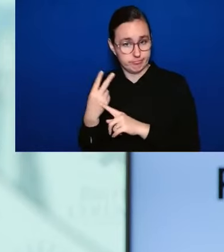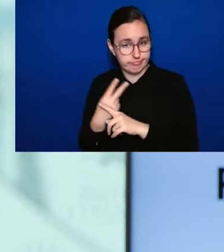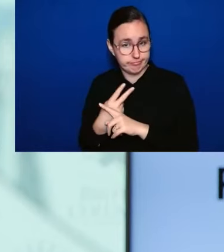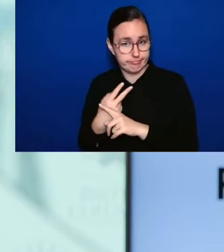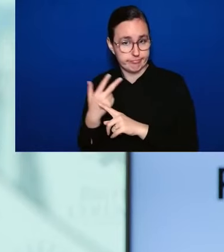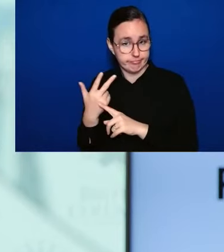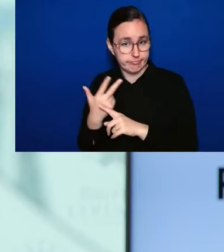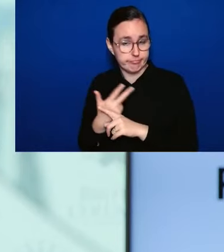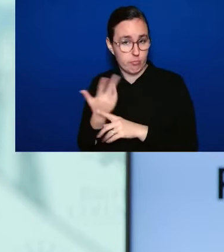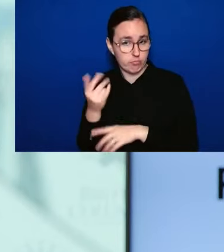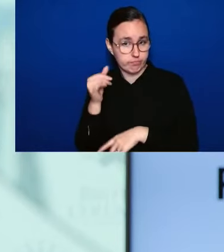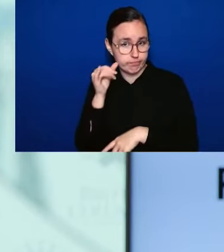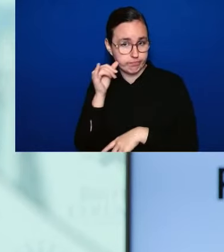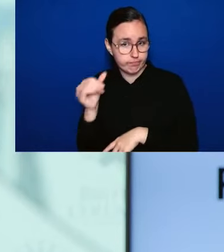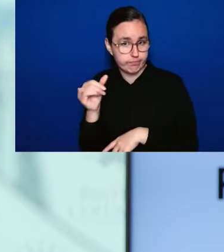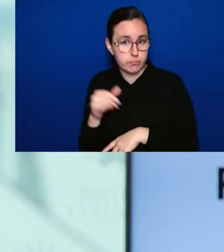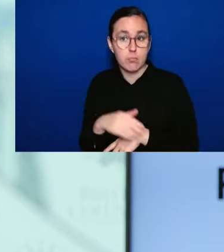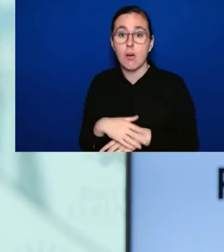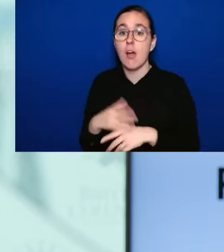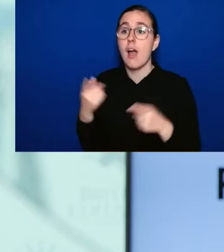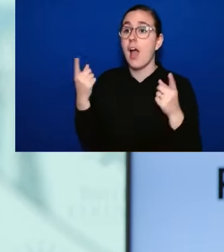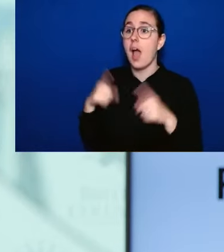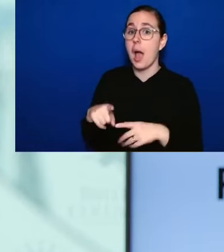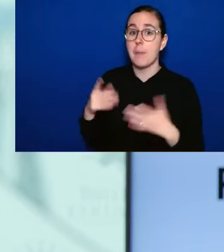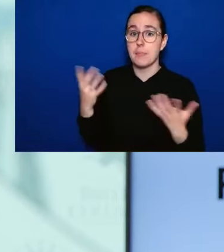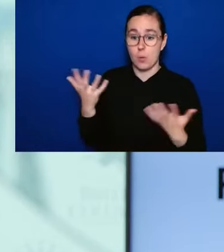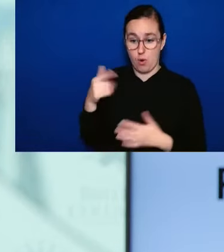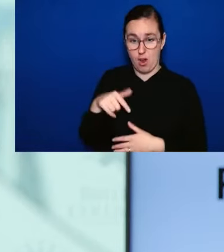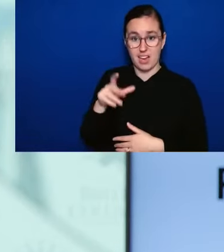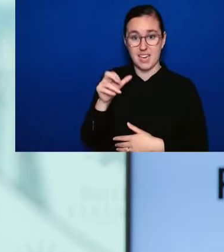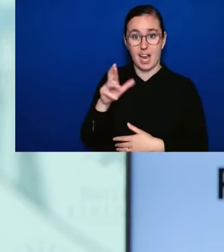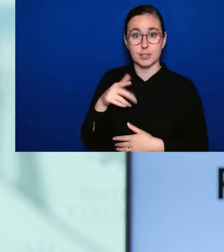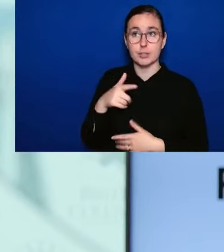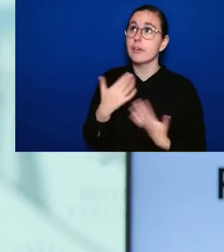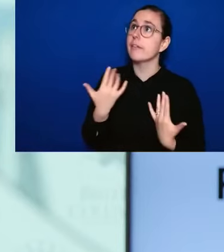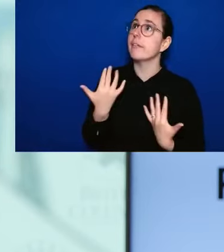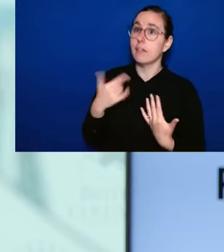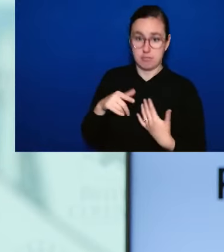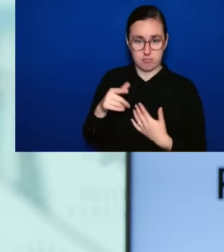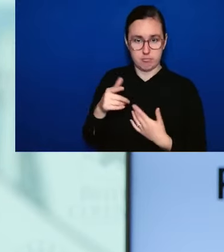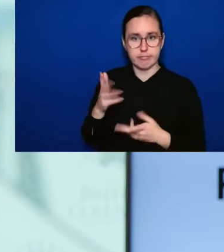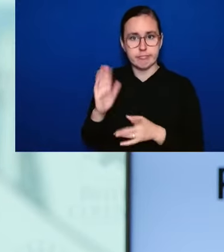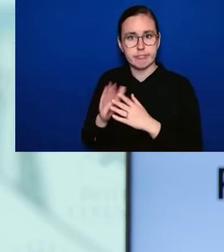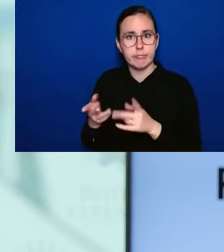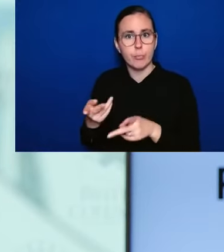amount of anxiety and in comparison in Ontario but 75% of